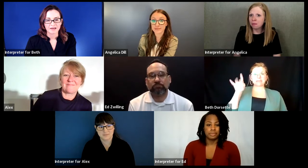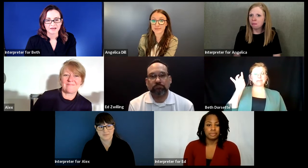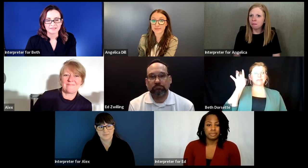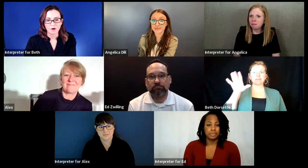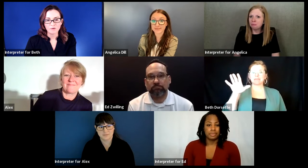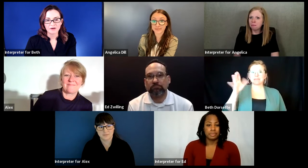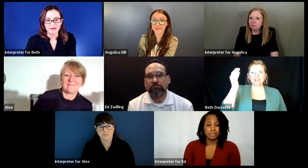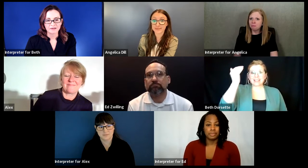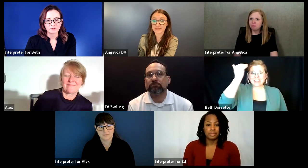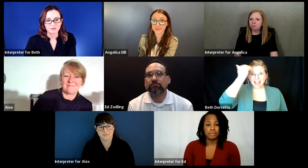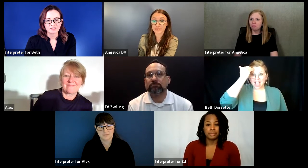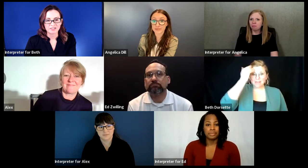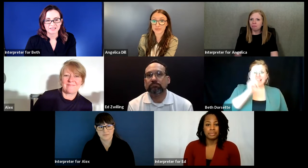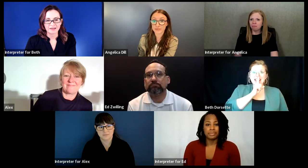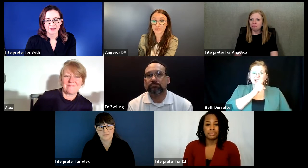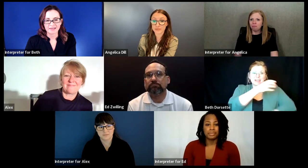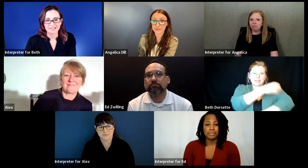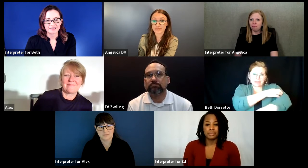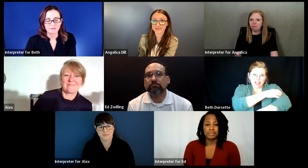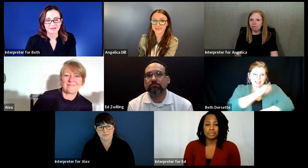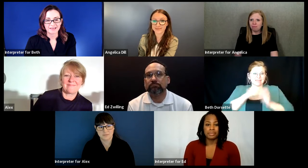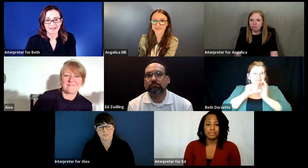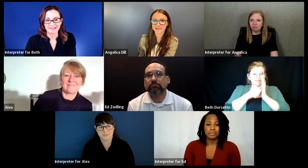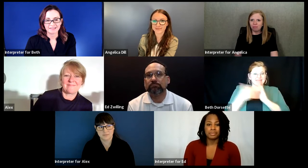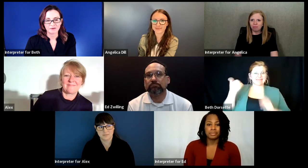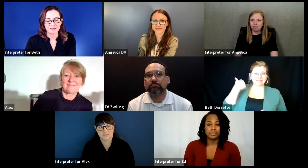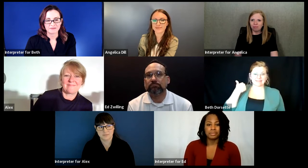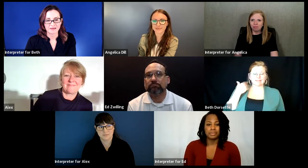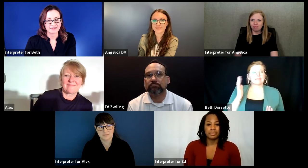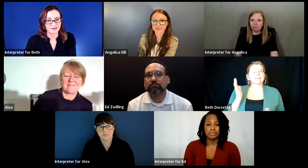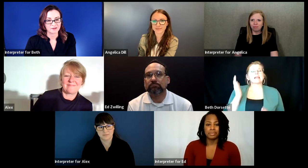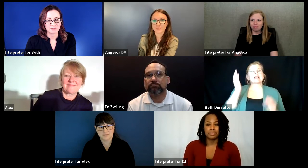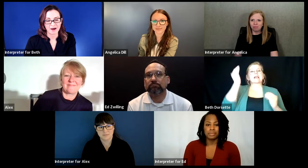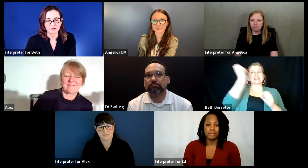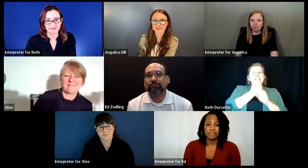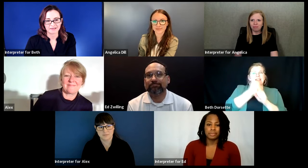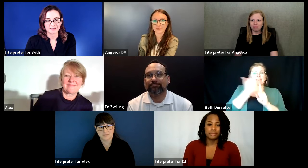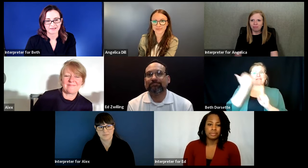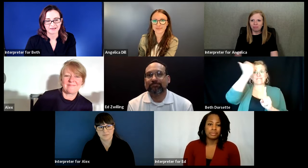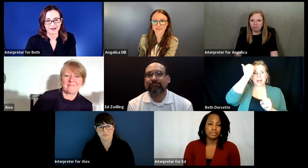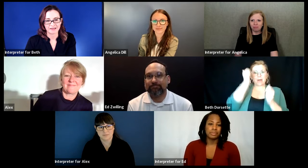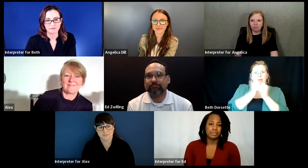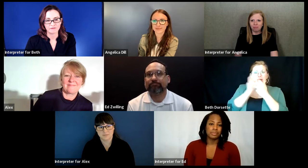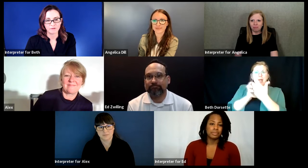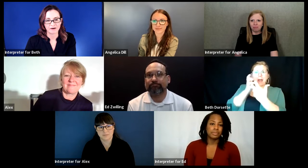No, just I guess a tip, again, you know, to emphasize that knowledge is power as I highlighted before.